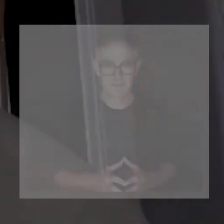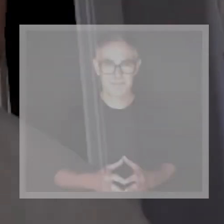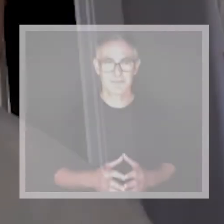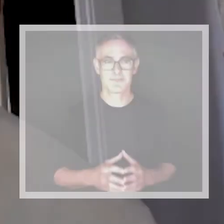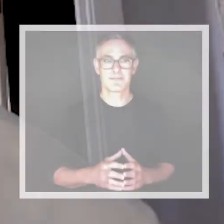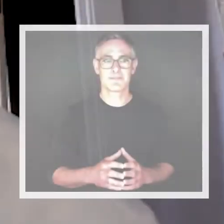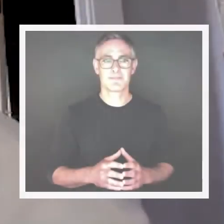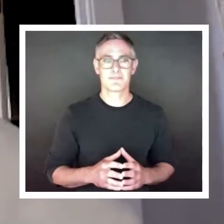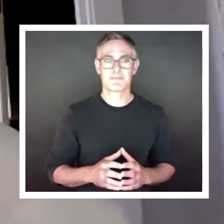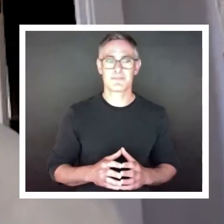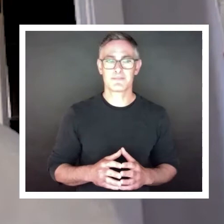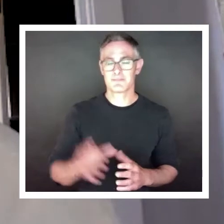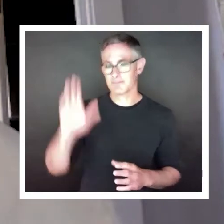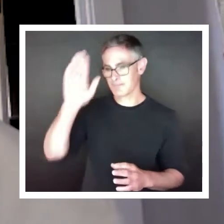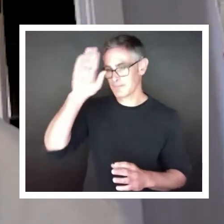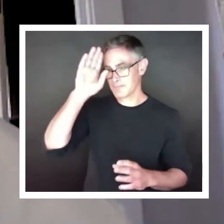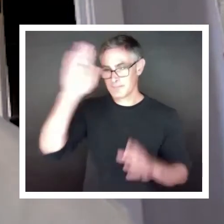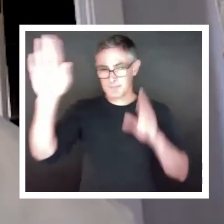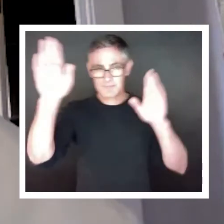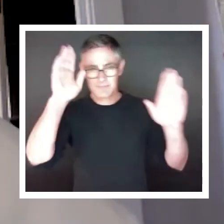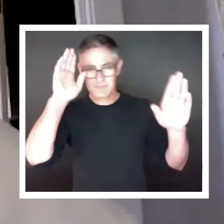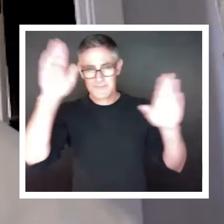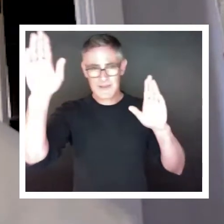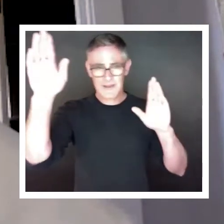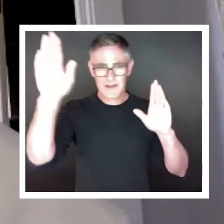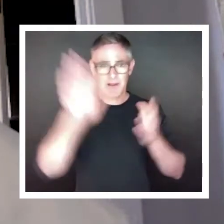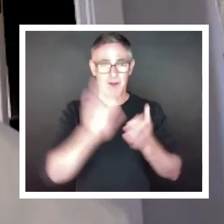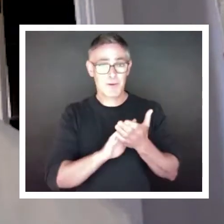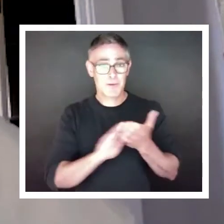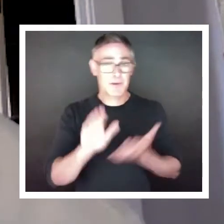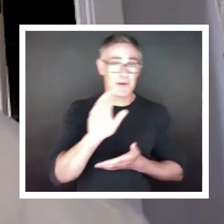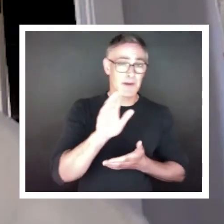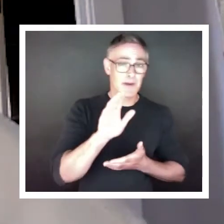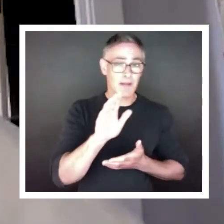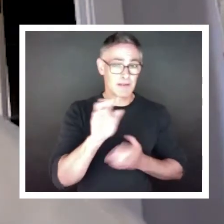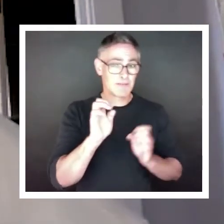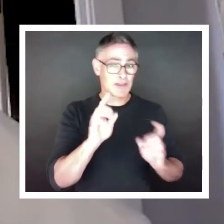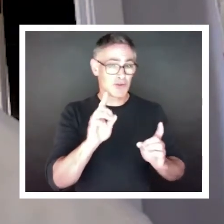All College of education graduating faculty,